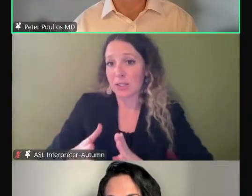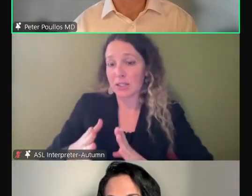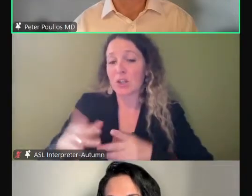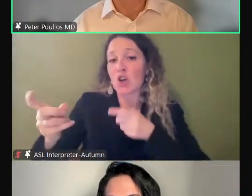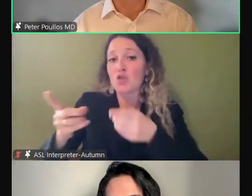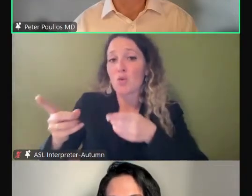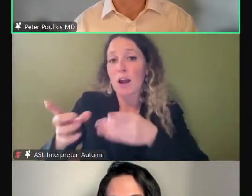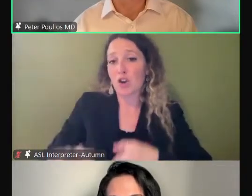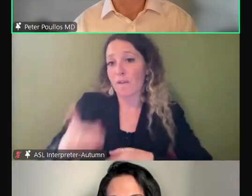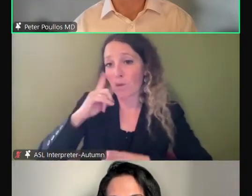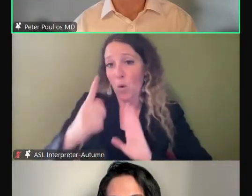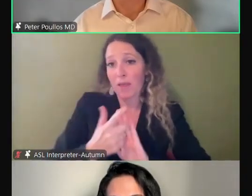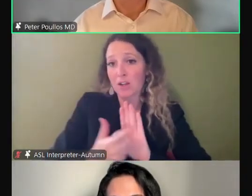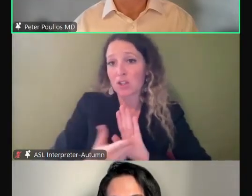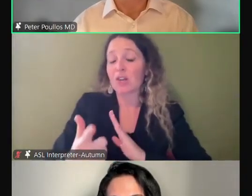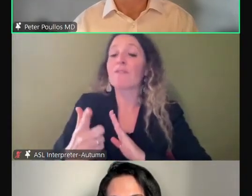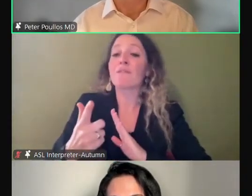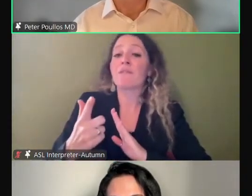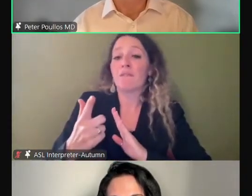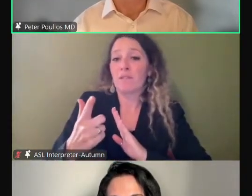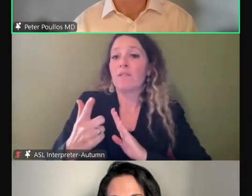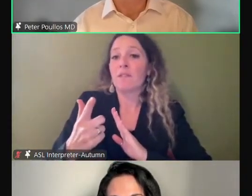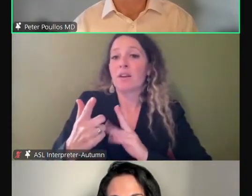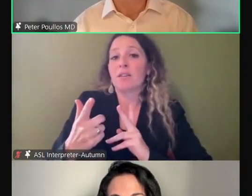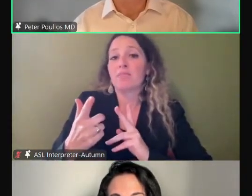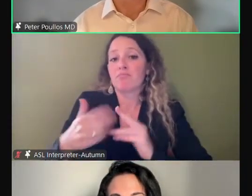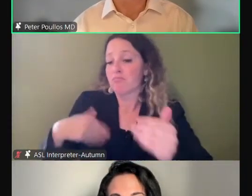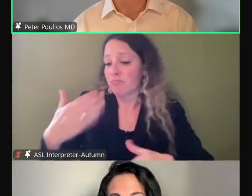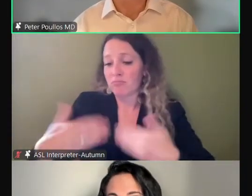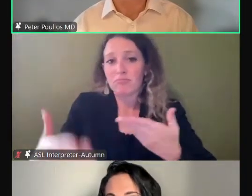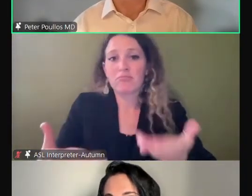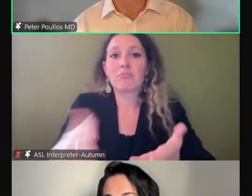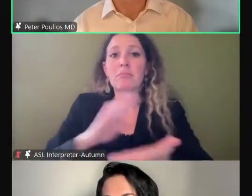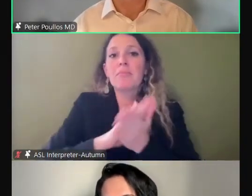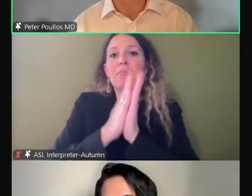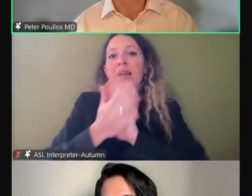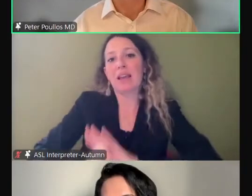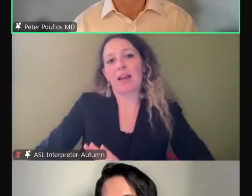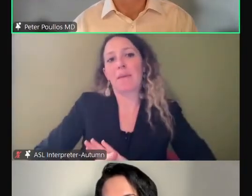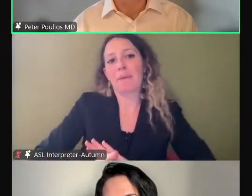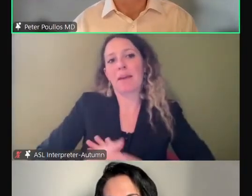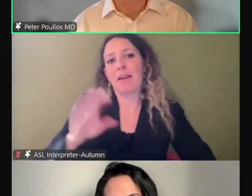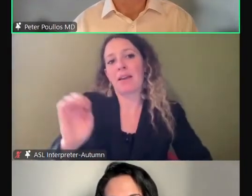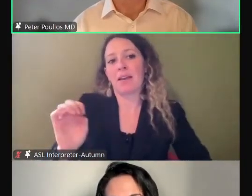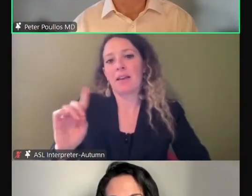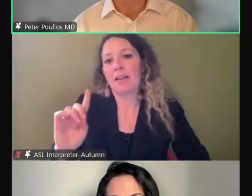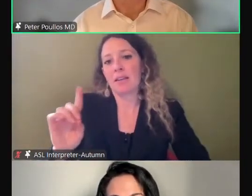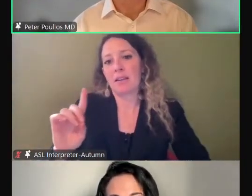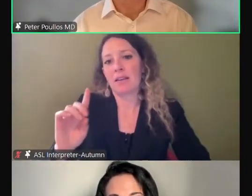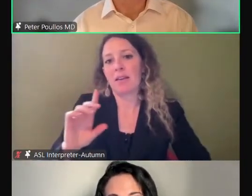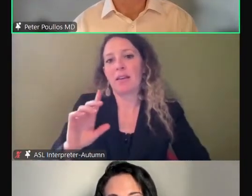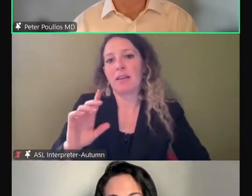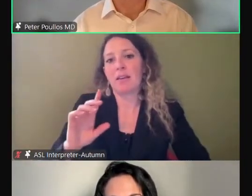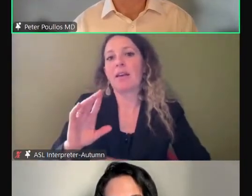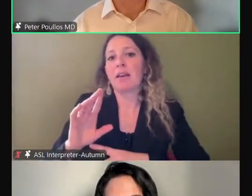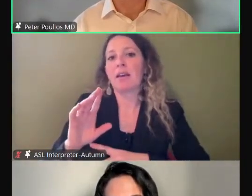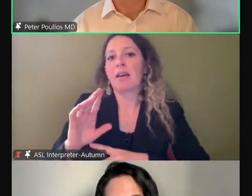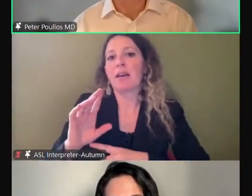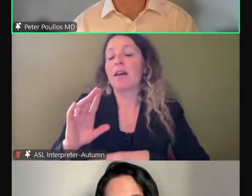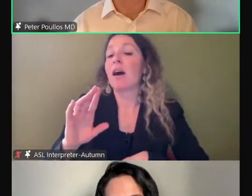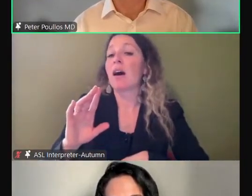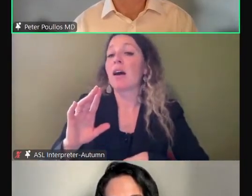and Outreach for ten years before becoming ED in 2021. Prior to NCD, she was Policy Counsel at the